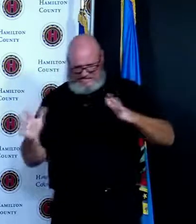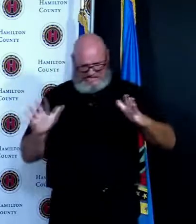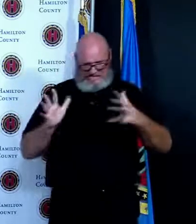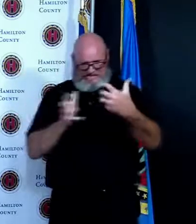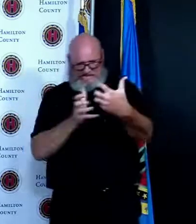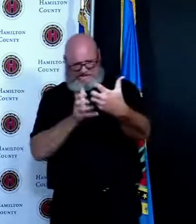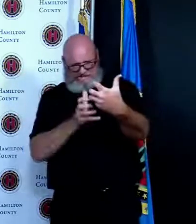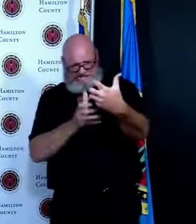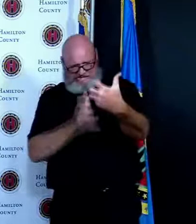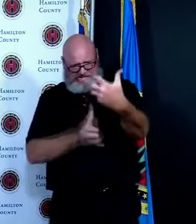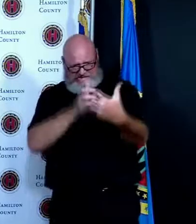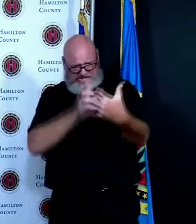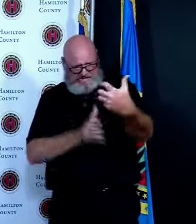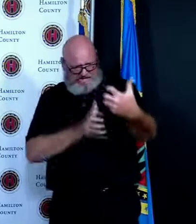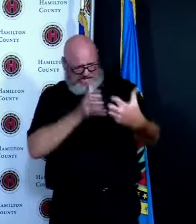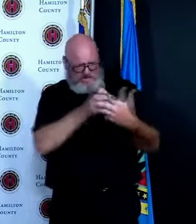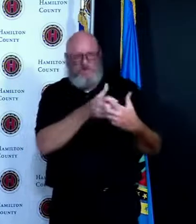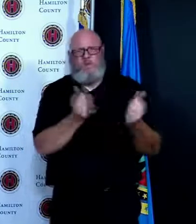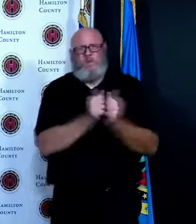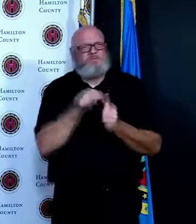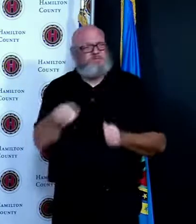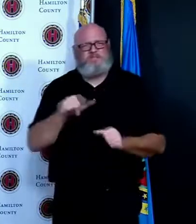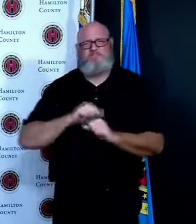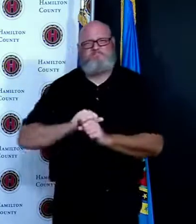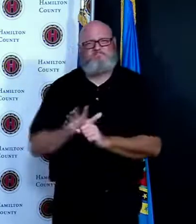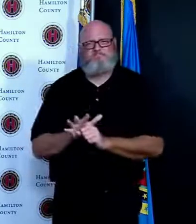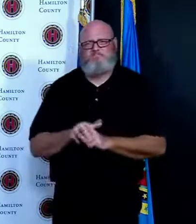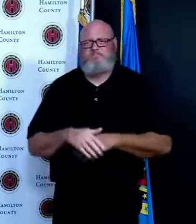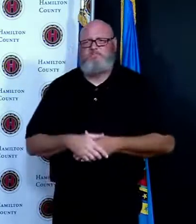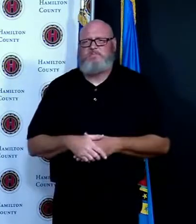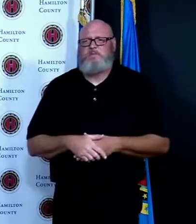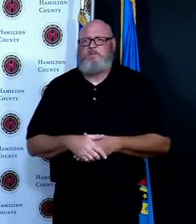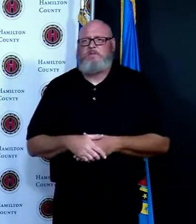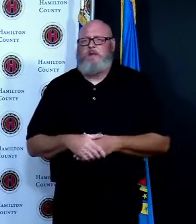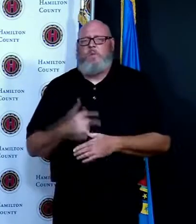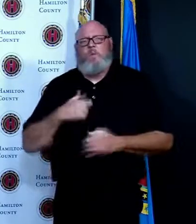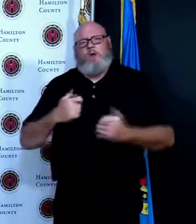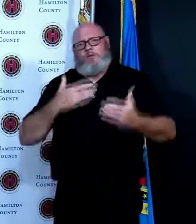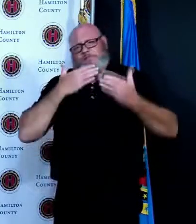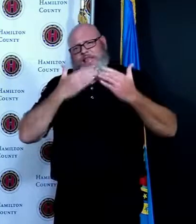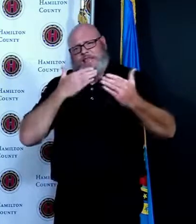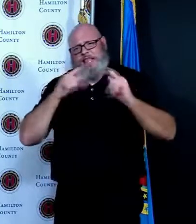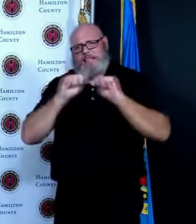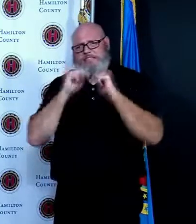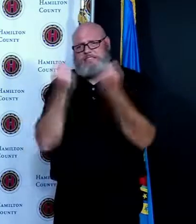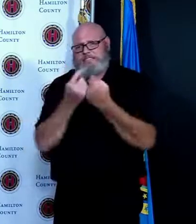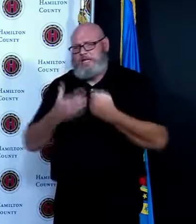on this program for for their bendability in responding to needs and and keeping an eye on